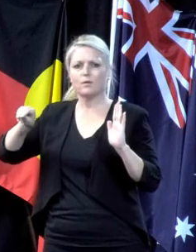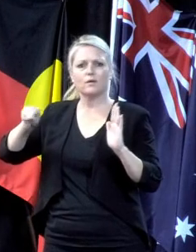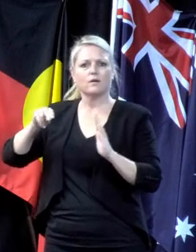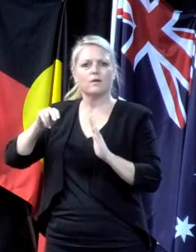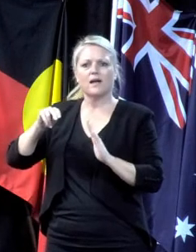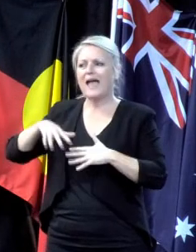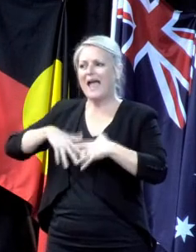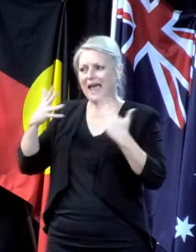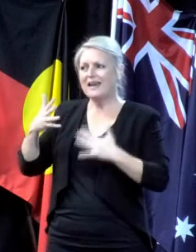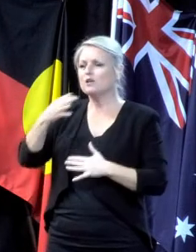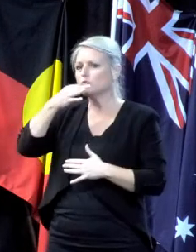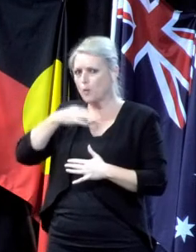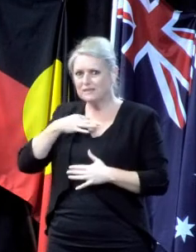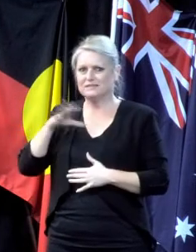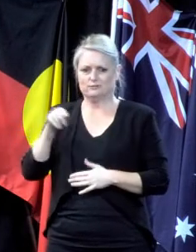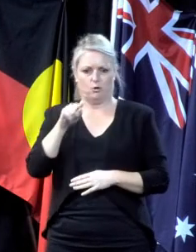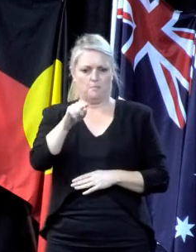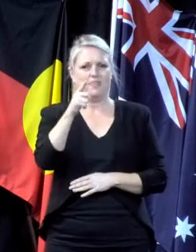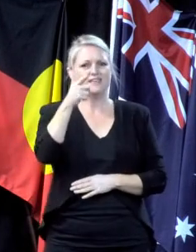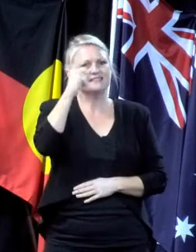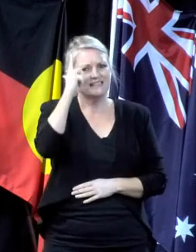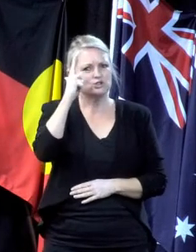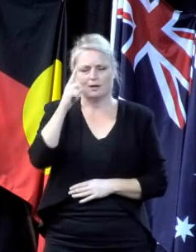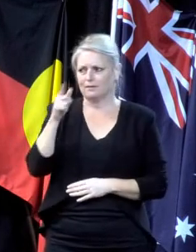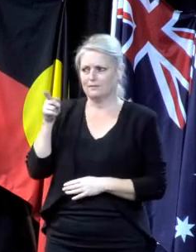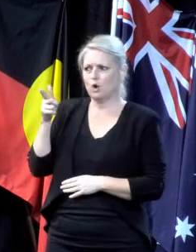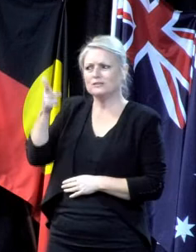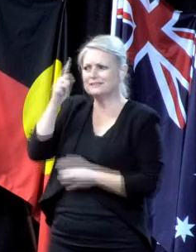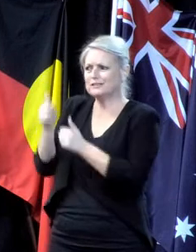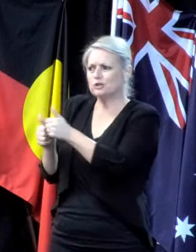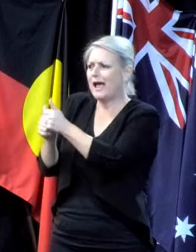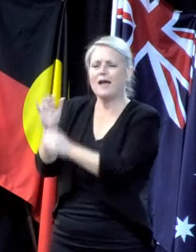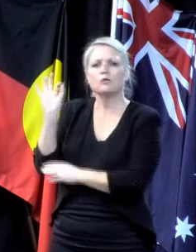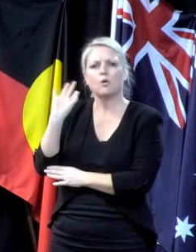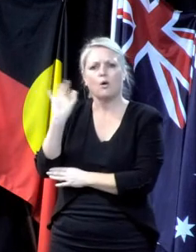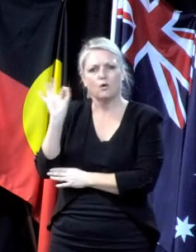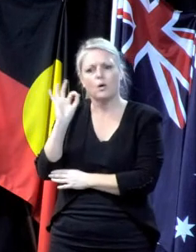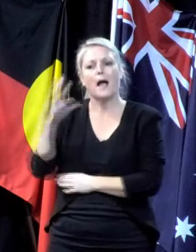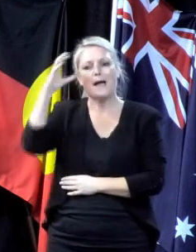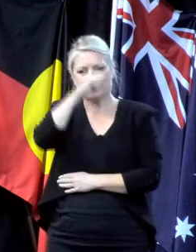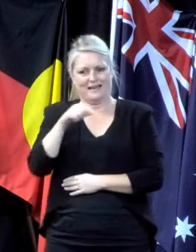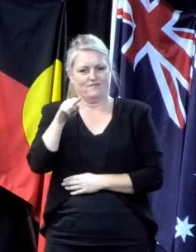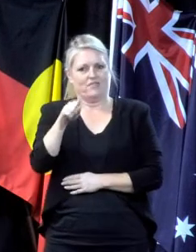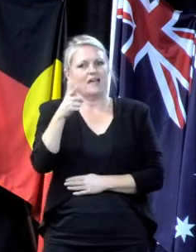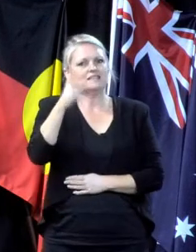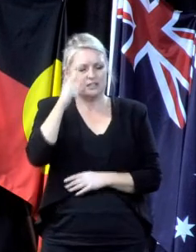teacher, not the teacher aide because the teacher is responsible for the teaching and learning for that student with a disability or without a